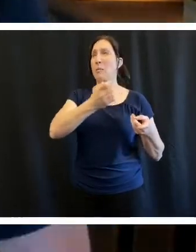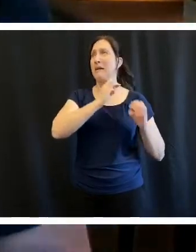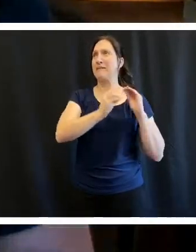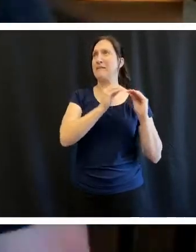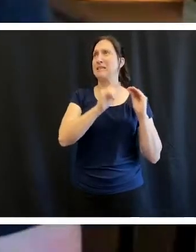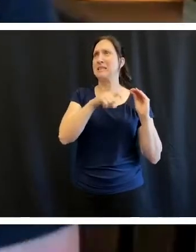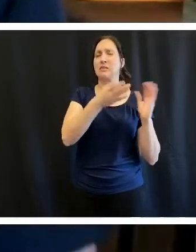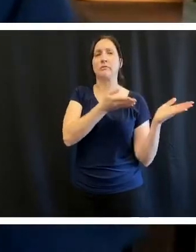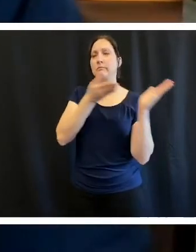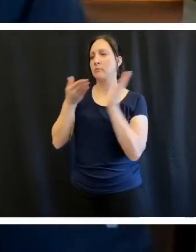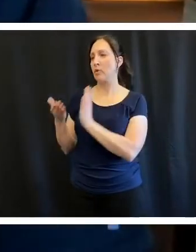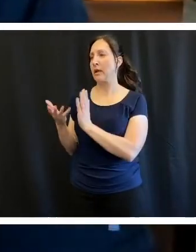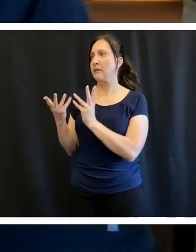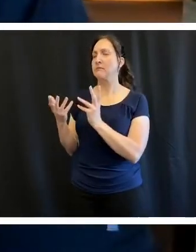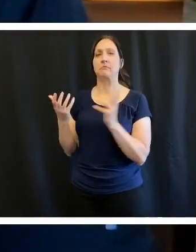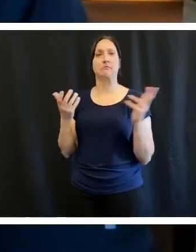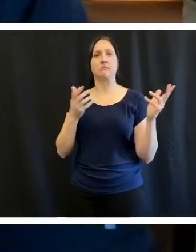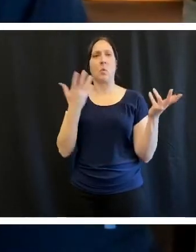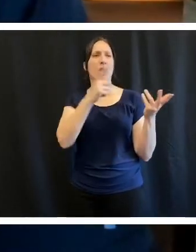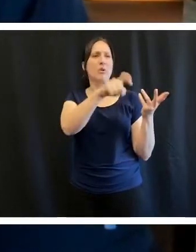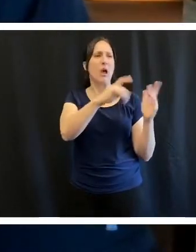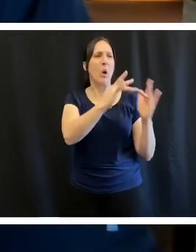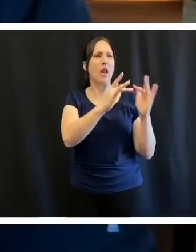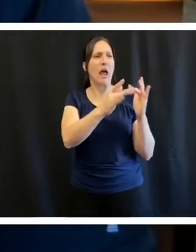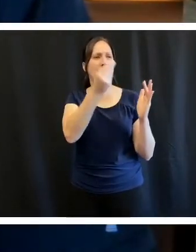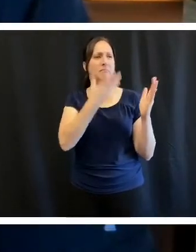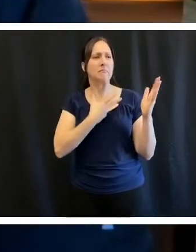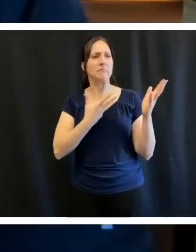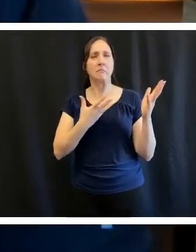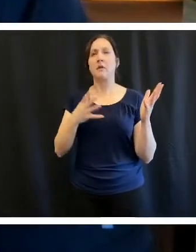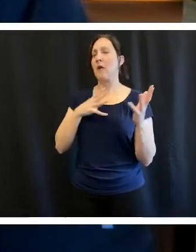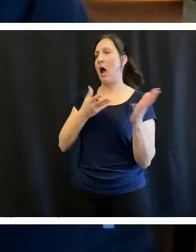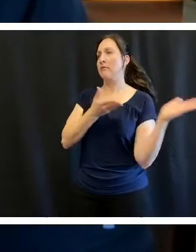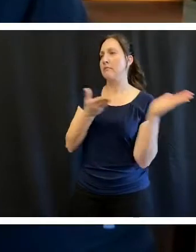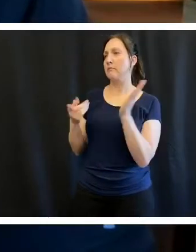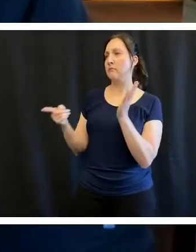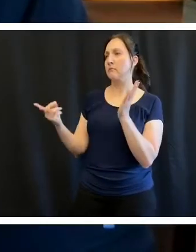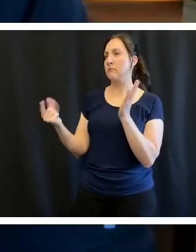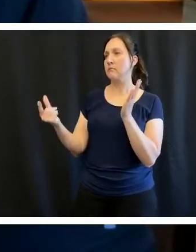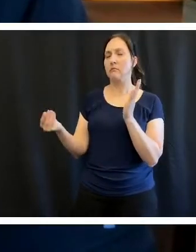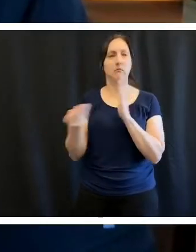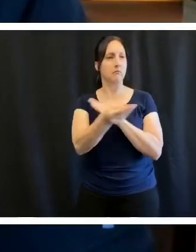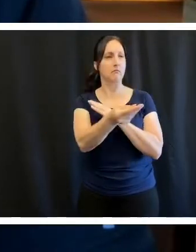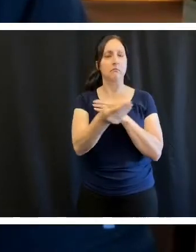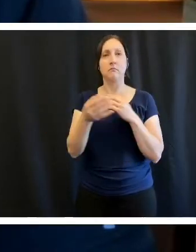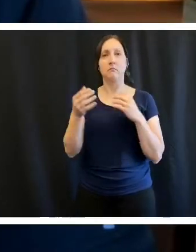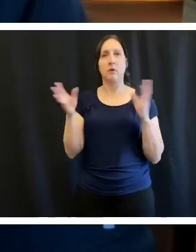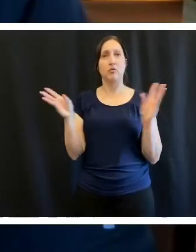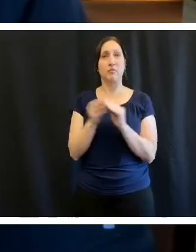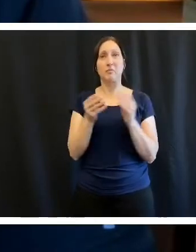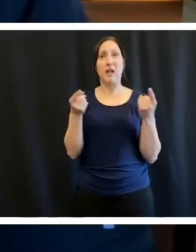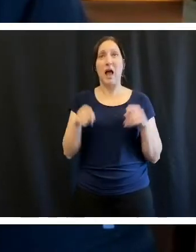And all of that happening within two weeks, getting that up so that when students came back